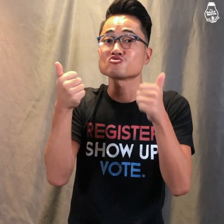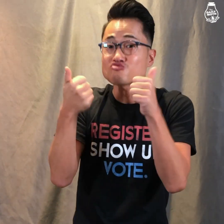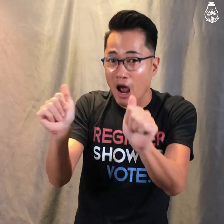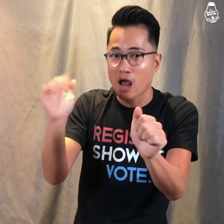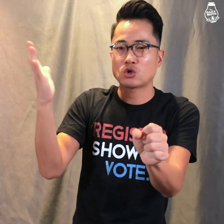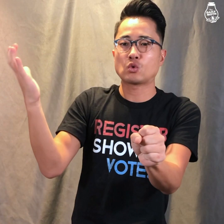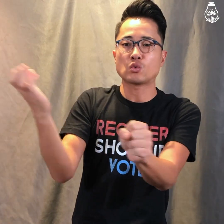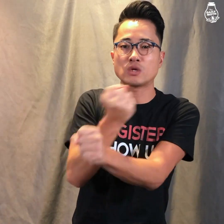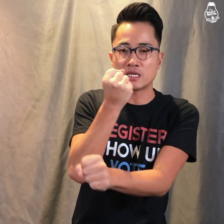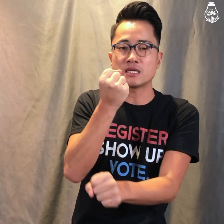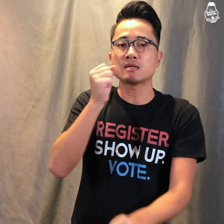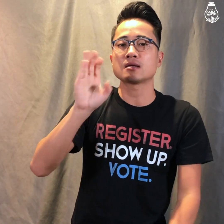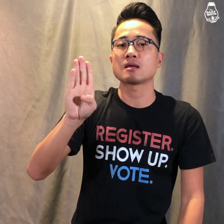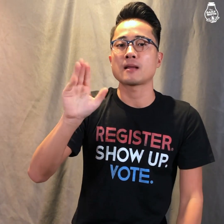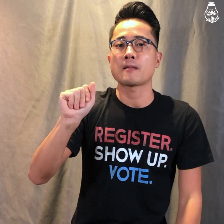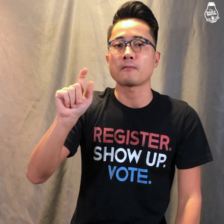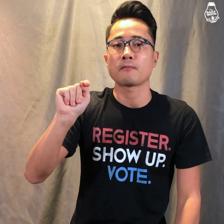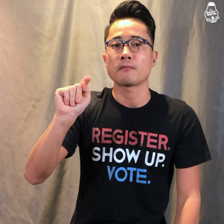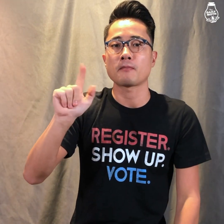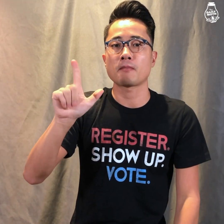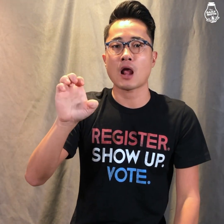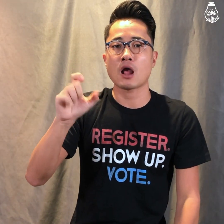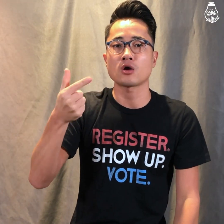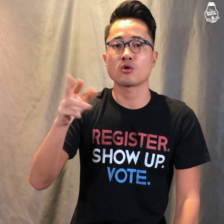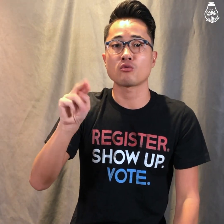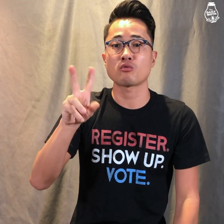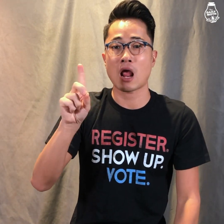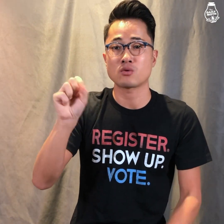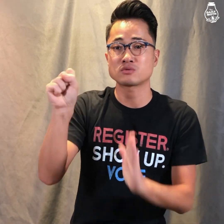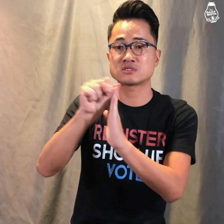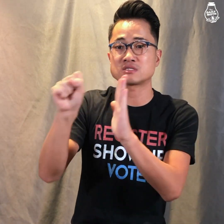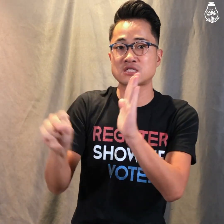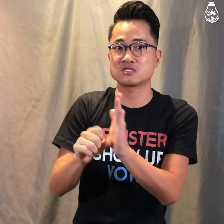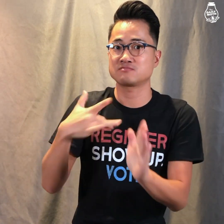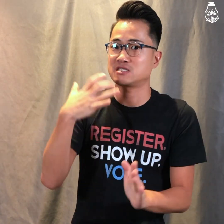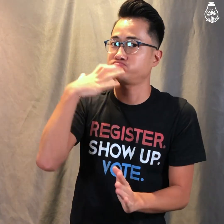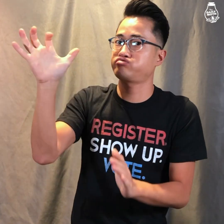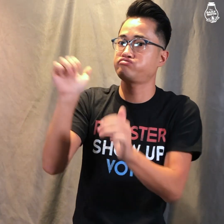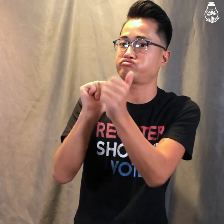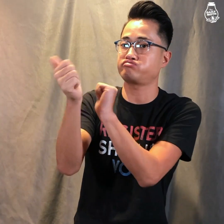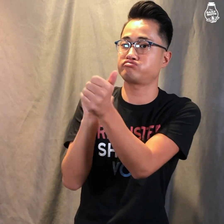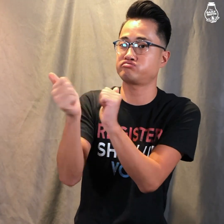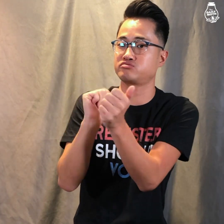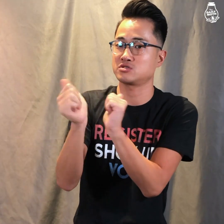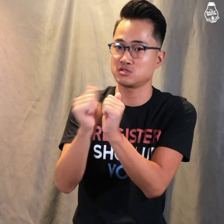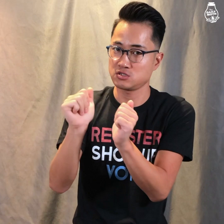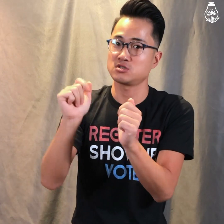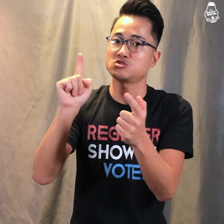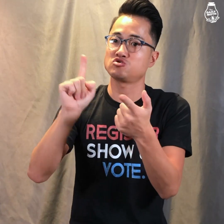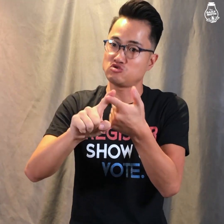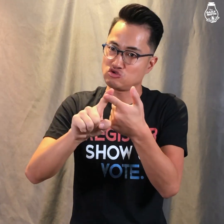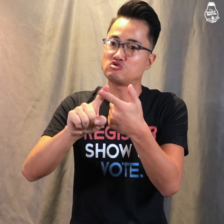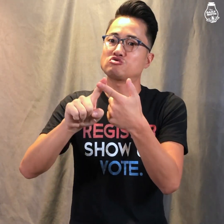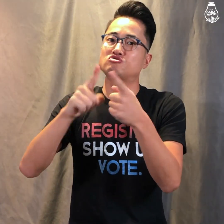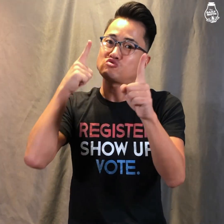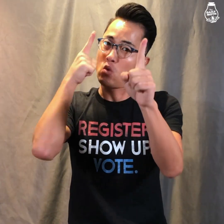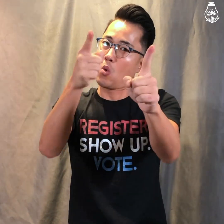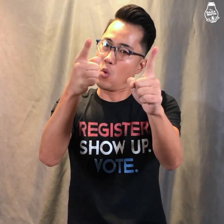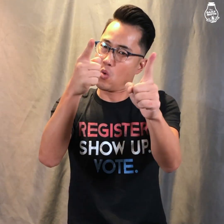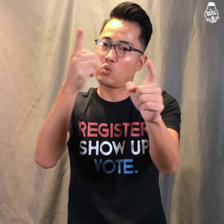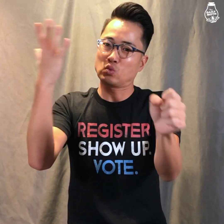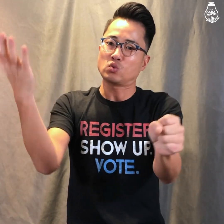win the battleground states in order to reach